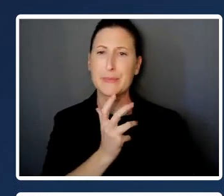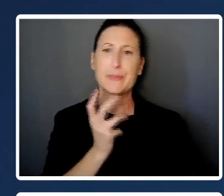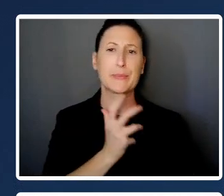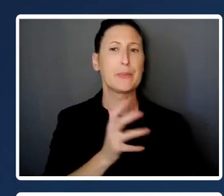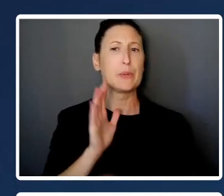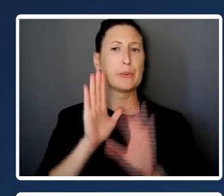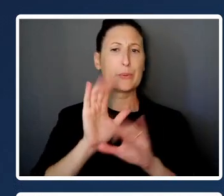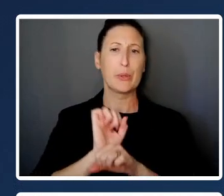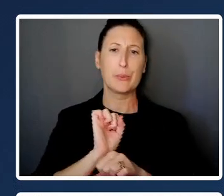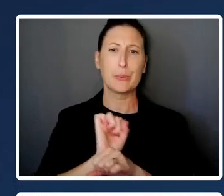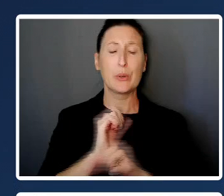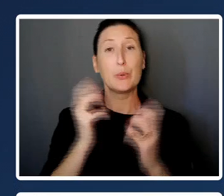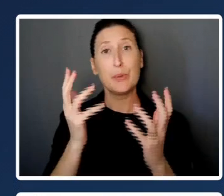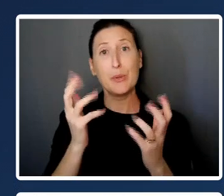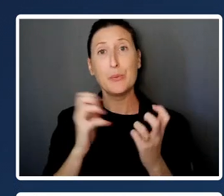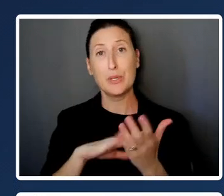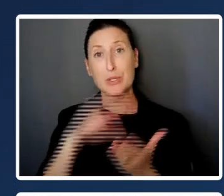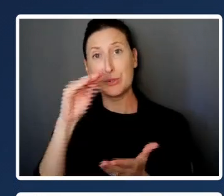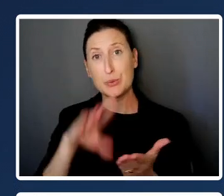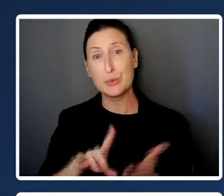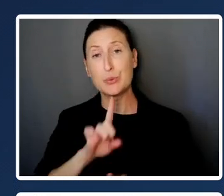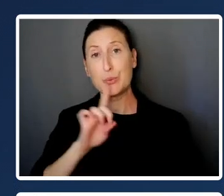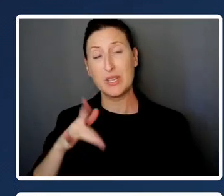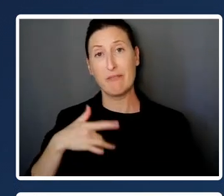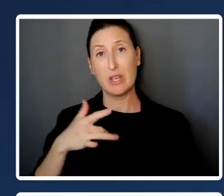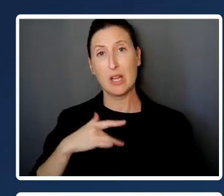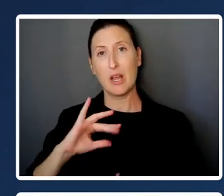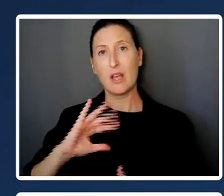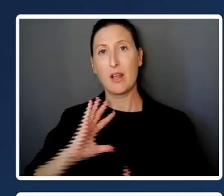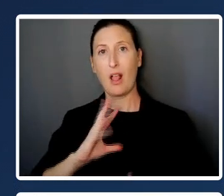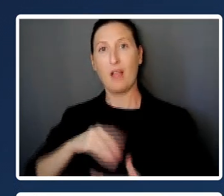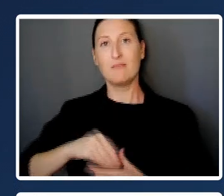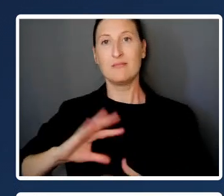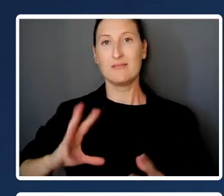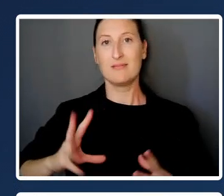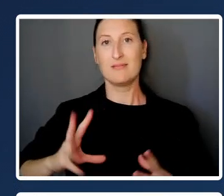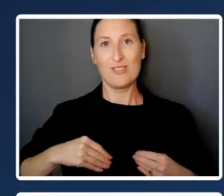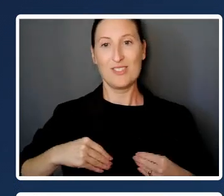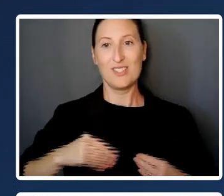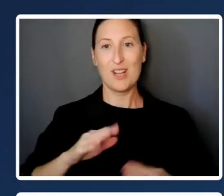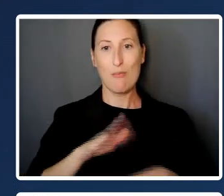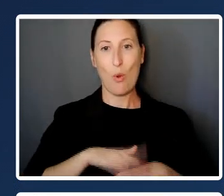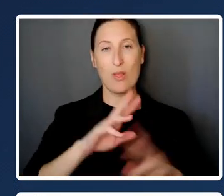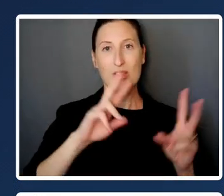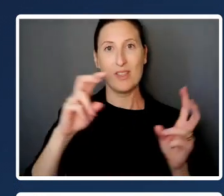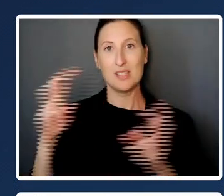to really feel that ownership over the topics that they ended up selecting and researching.